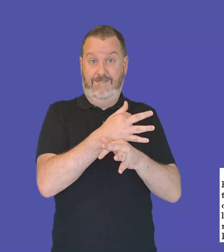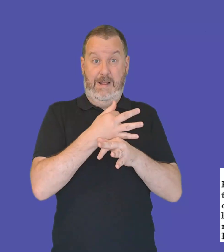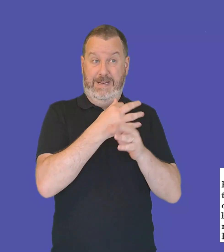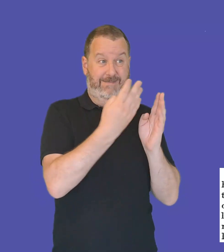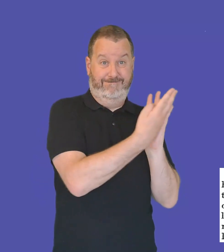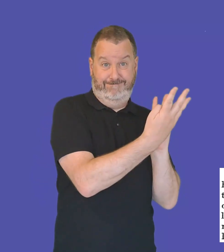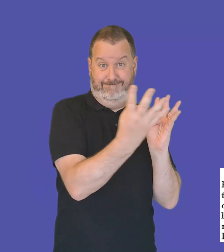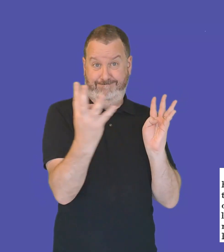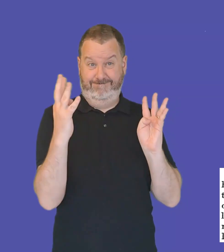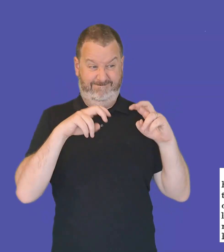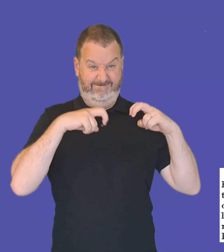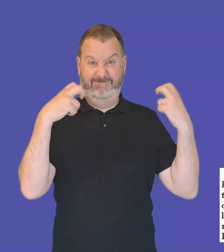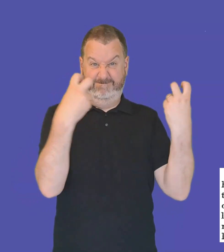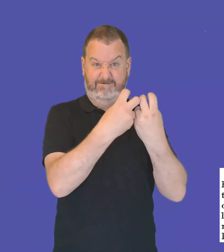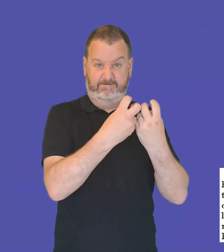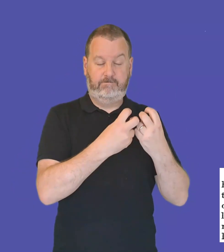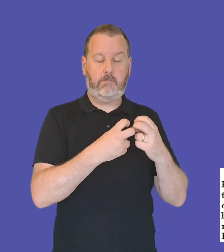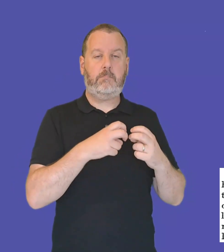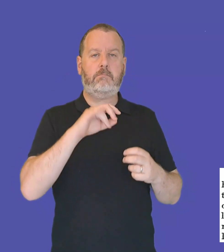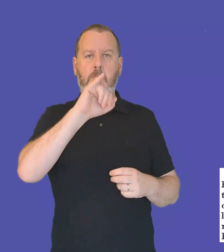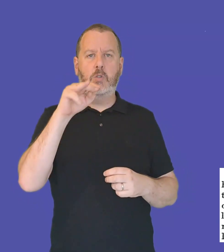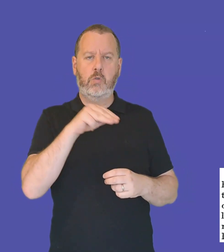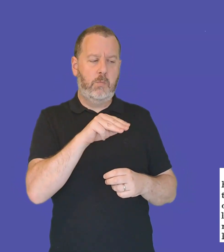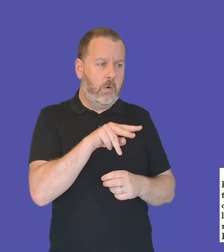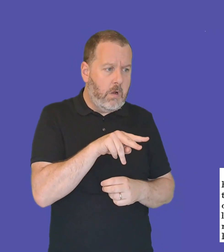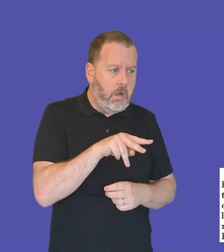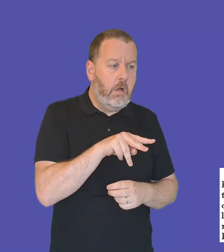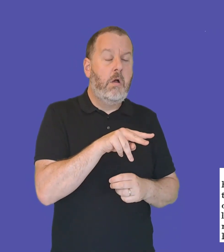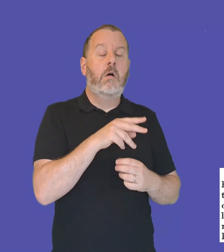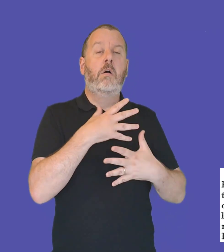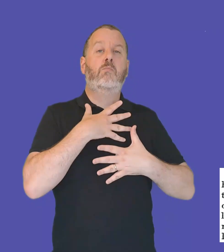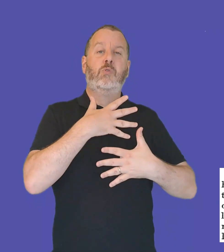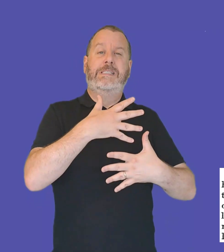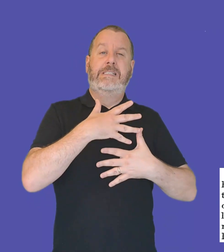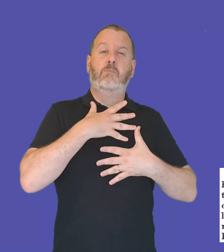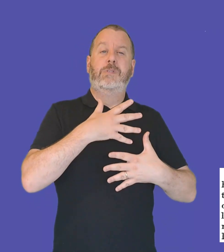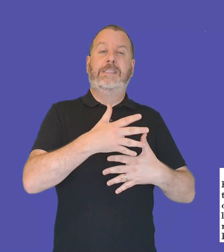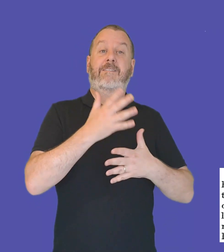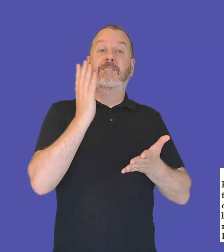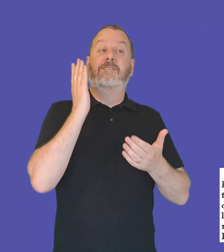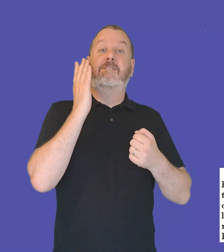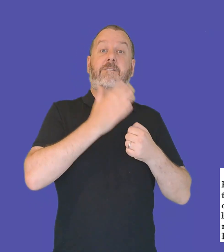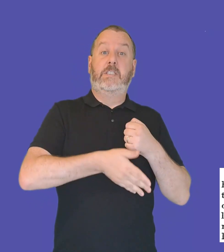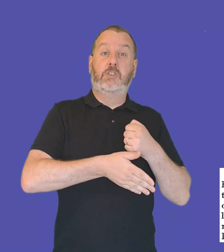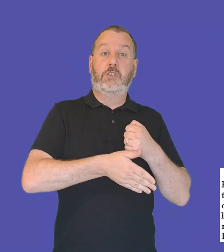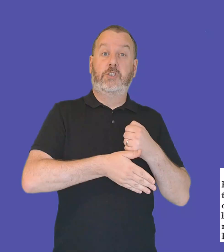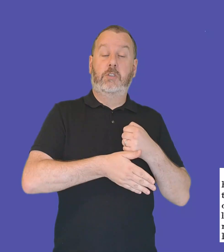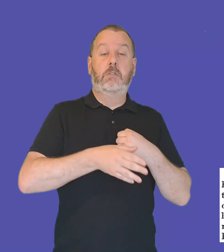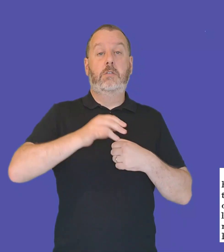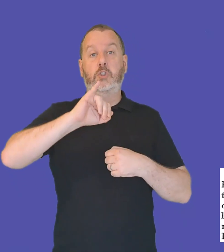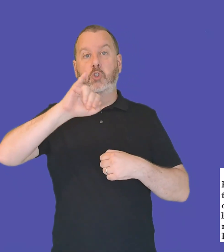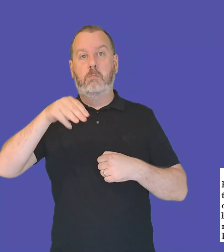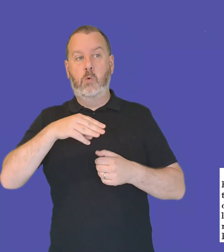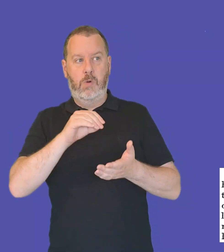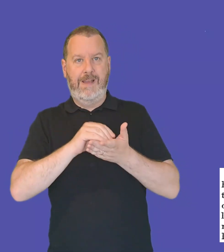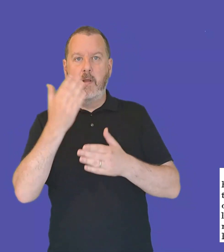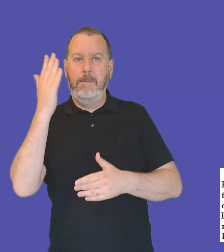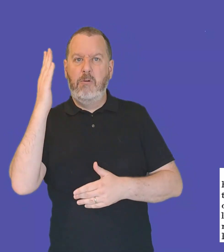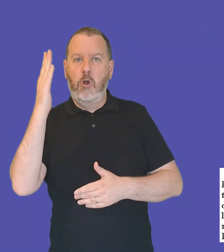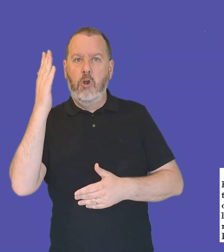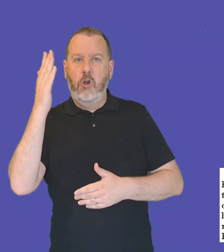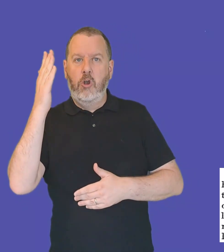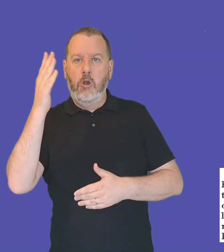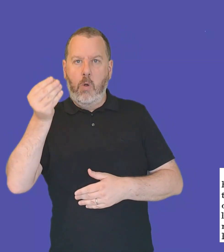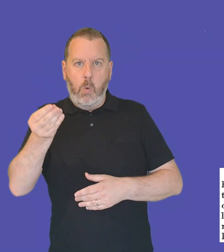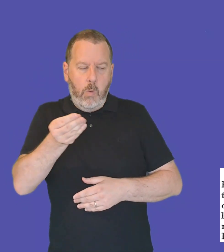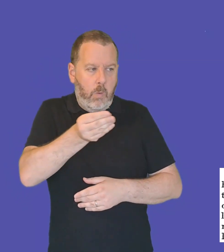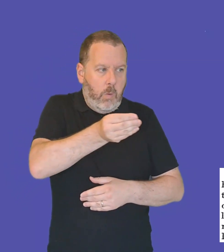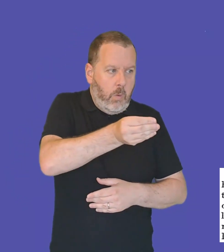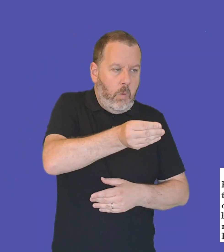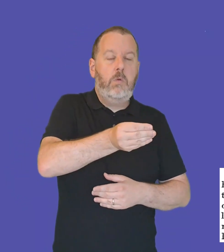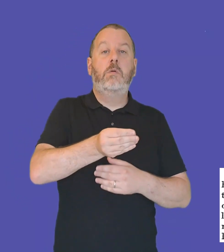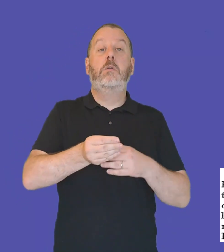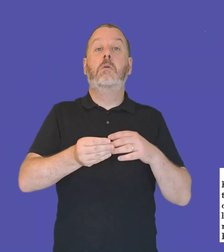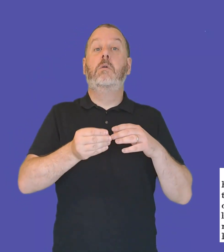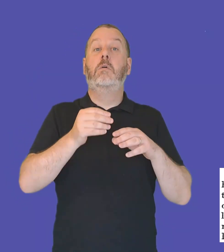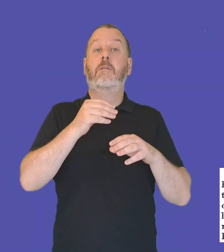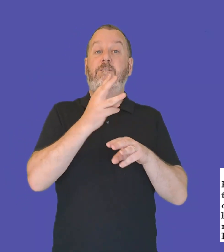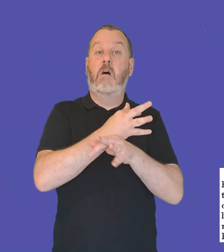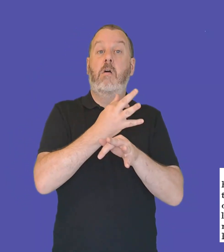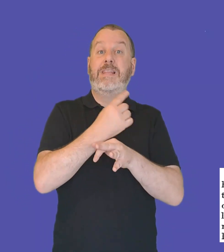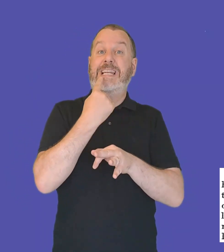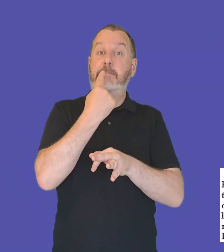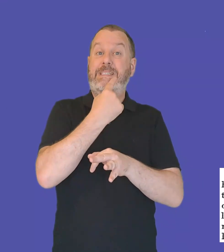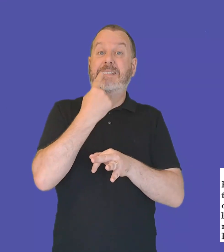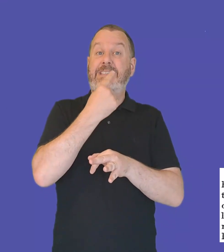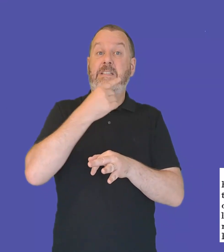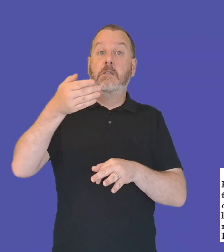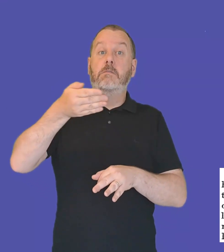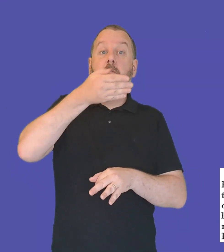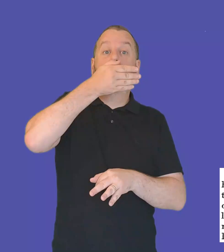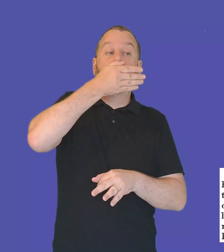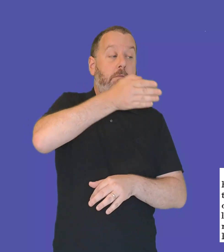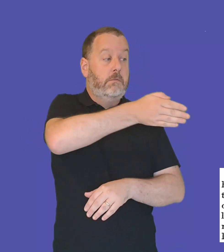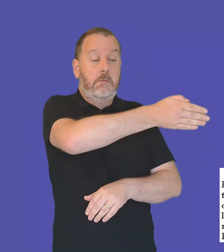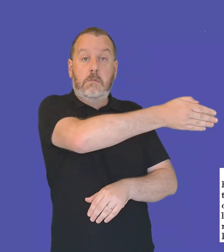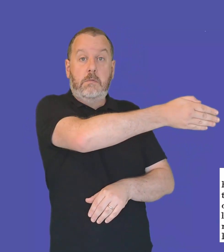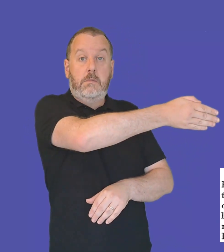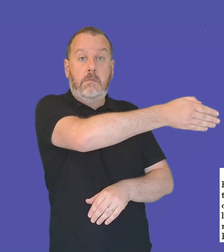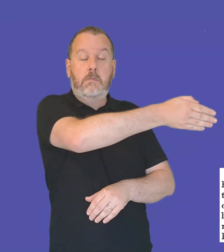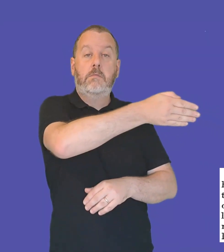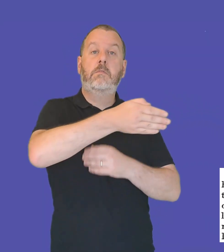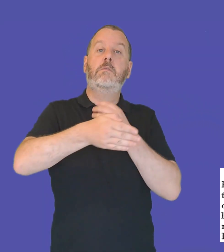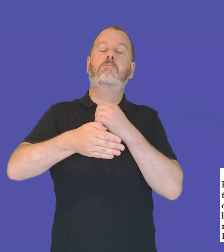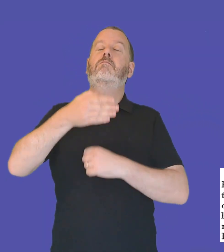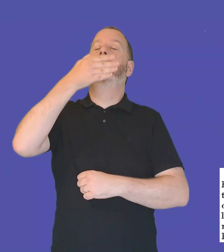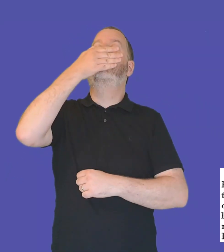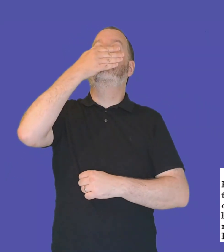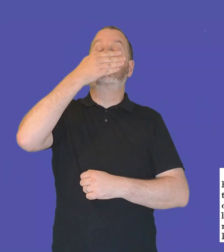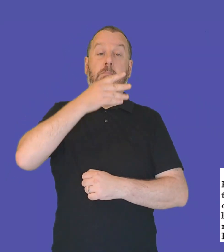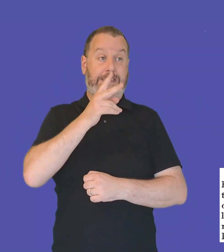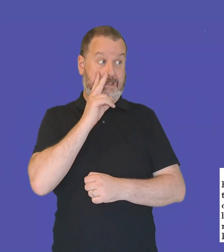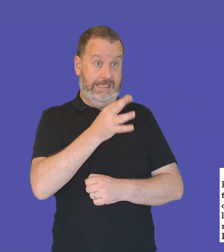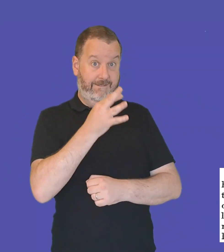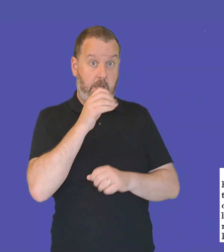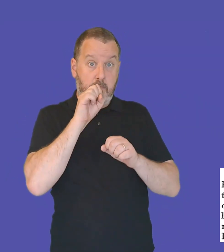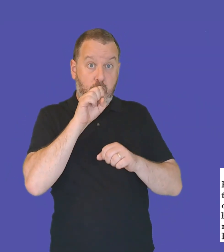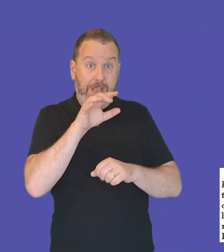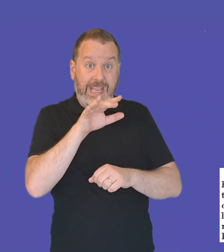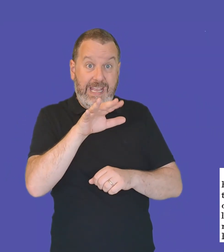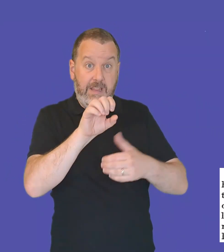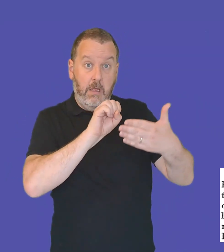and held a mirror to his lips to ensure his father had really passed away.